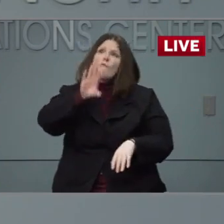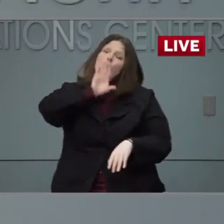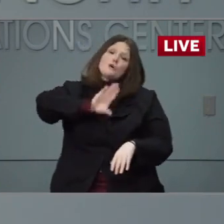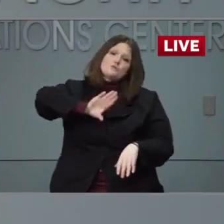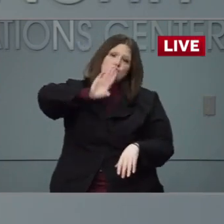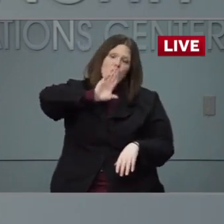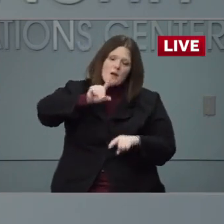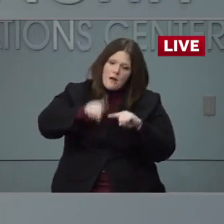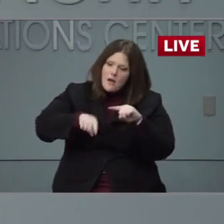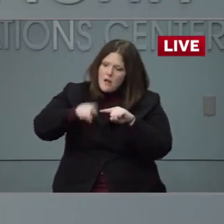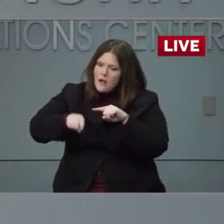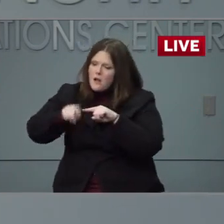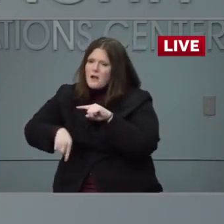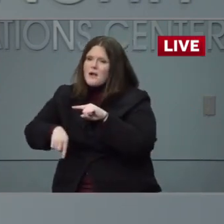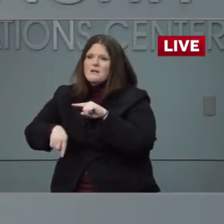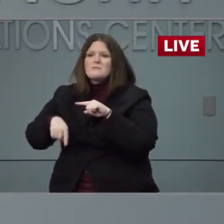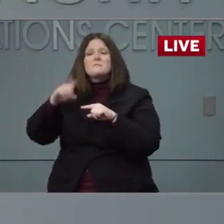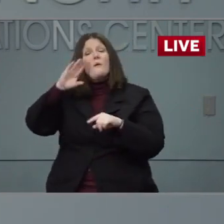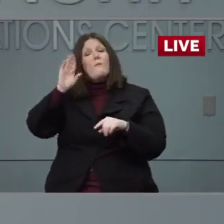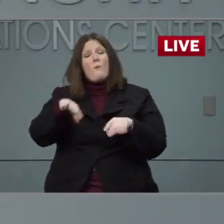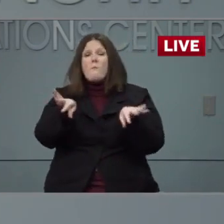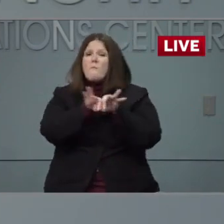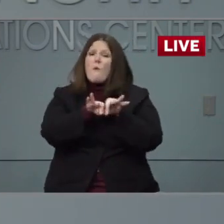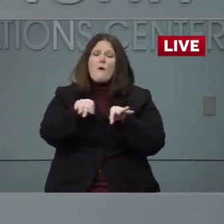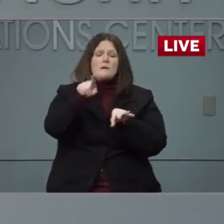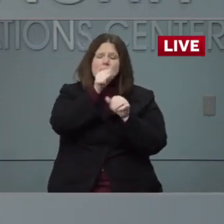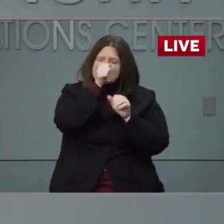WE'RE ALL LONGING FOR THE WAY THAT THINGS USED TO BE.